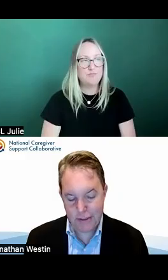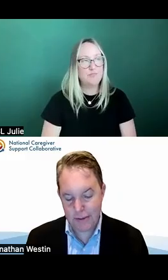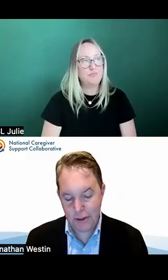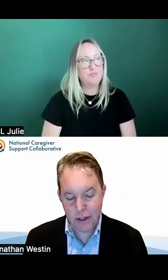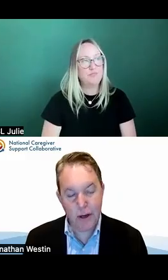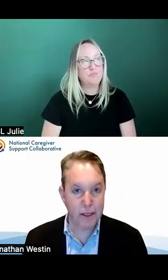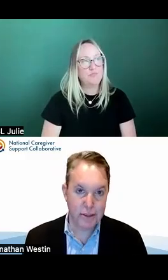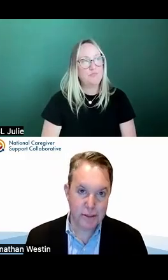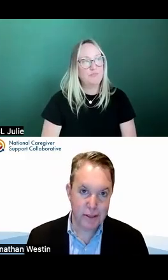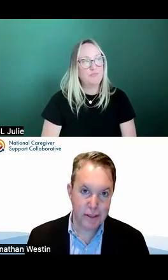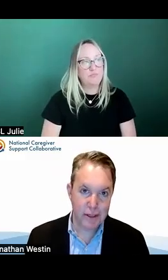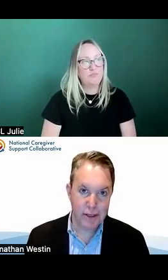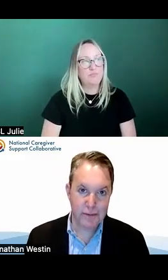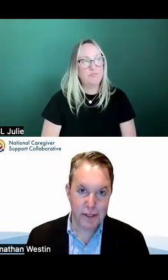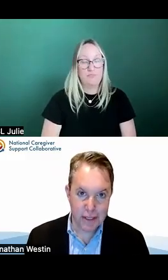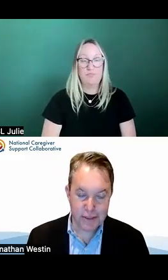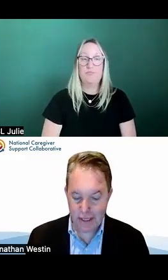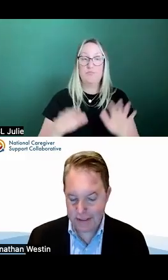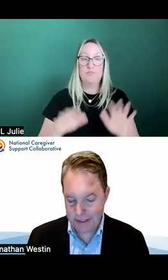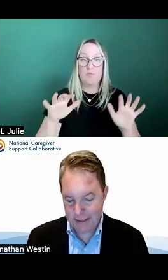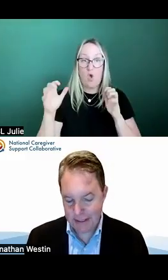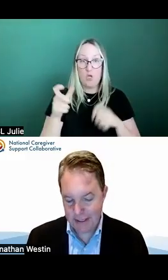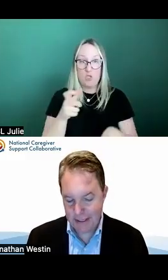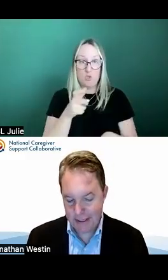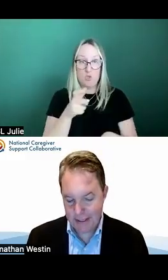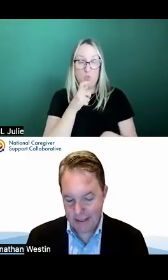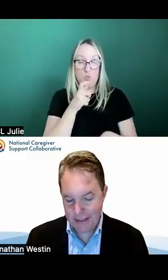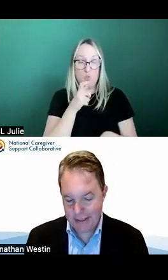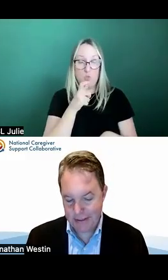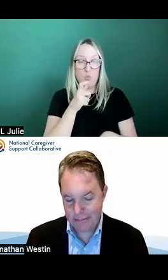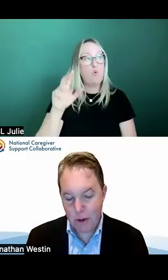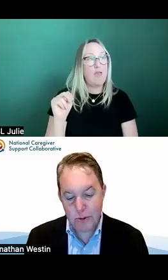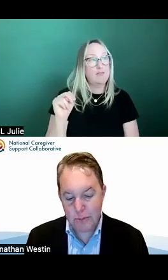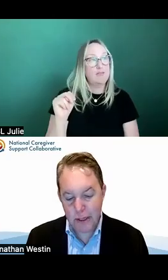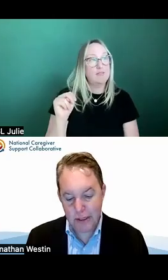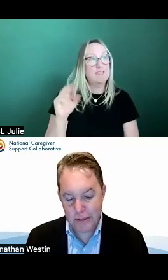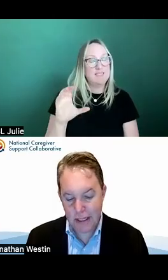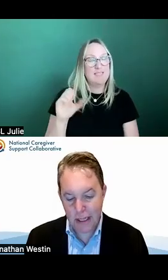This target audience of the NCSC is Older Americans Act